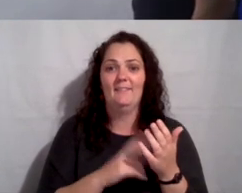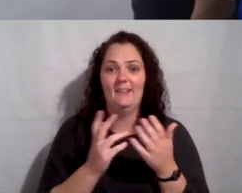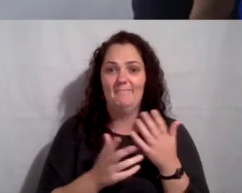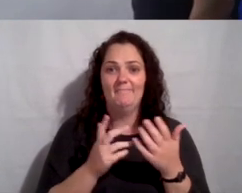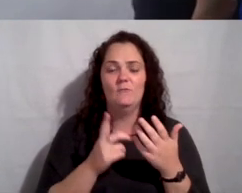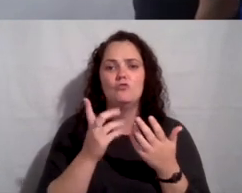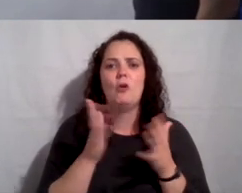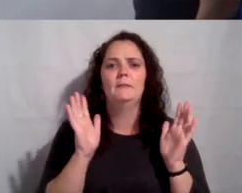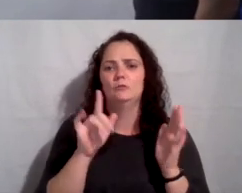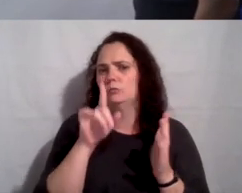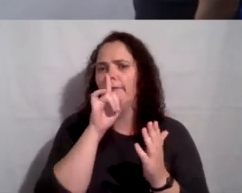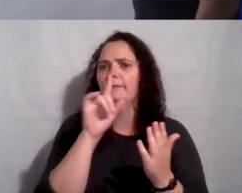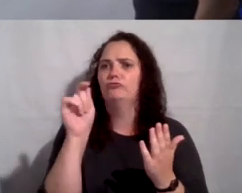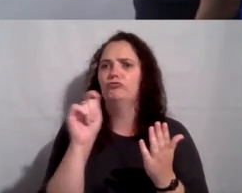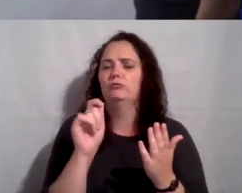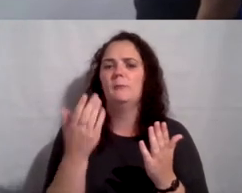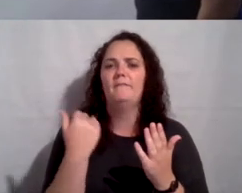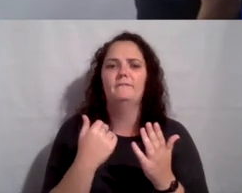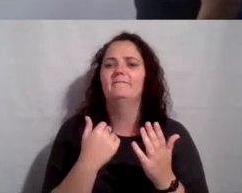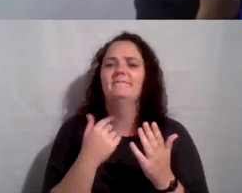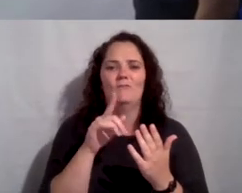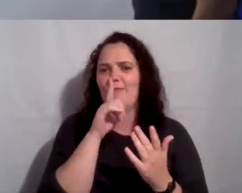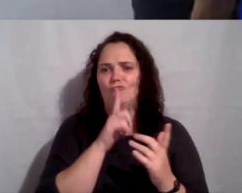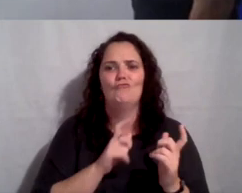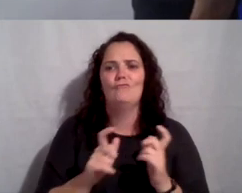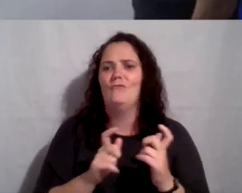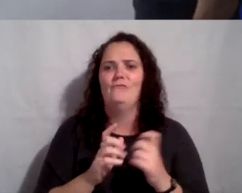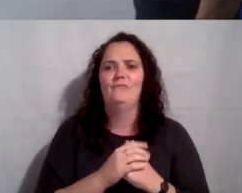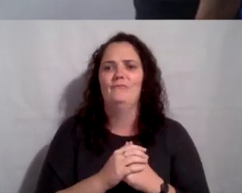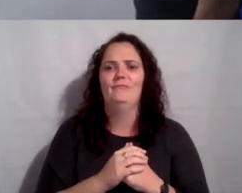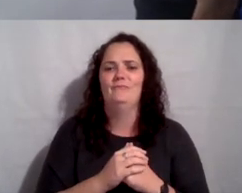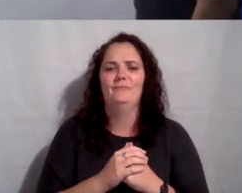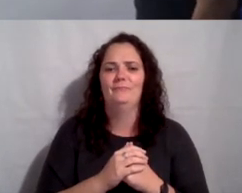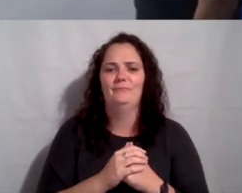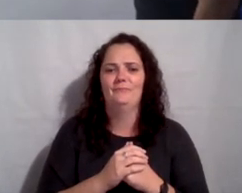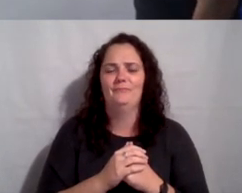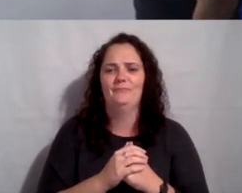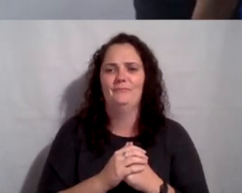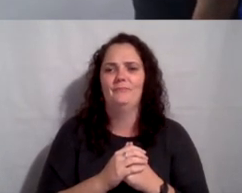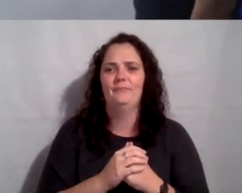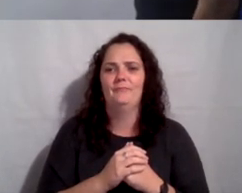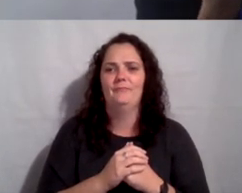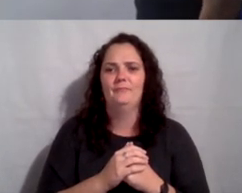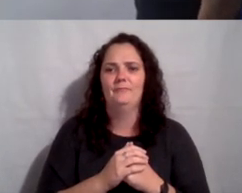to whatever happens in your drawing because you're not going to be able to control that much of it right and what's there is there.